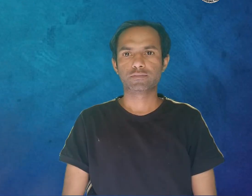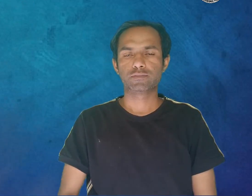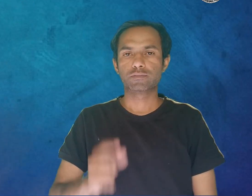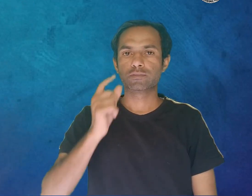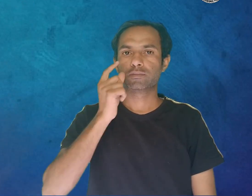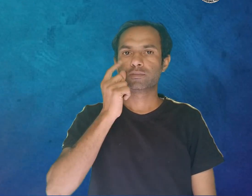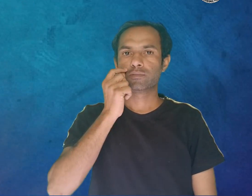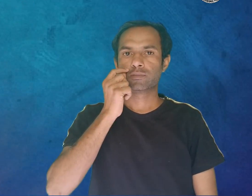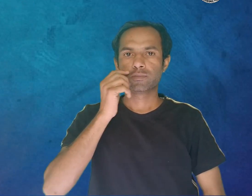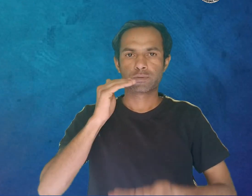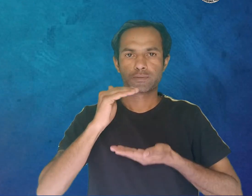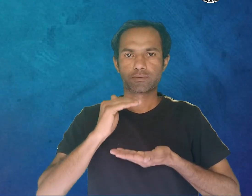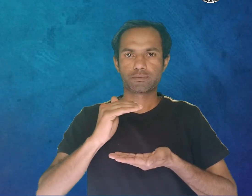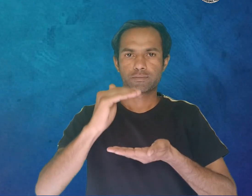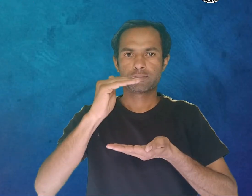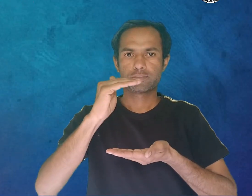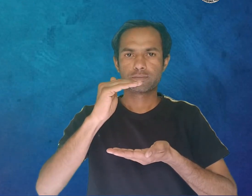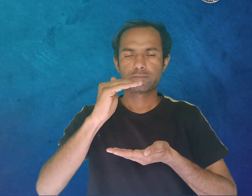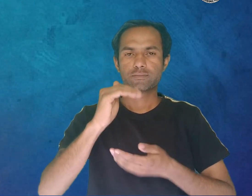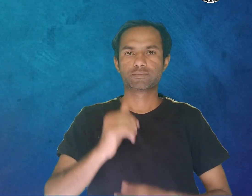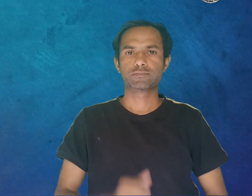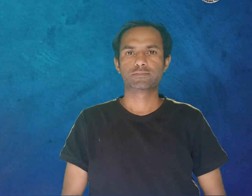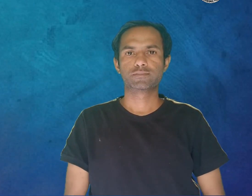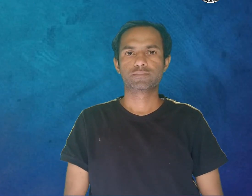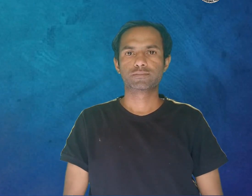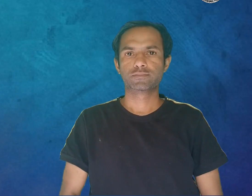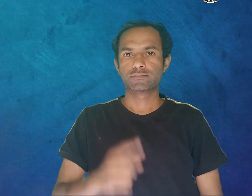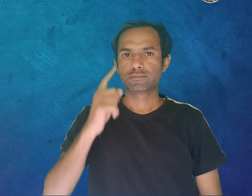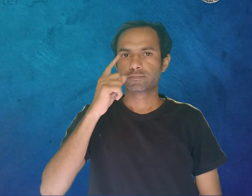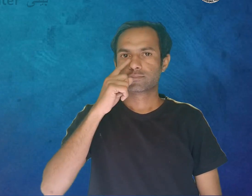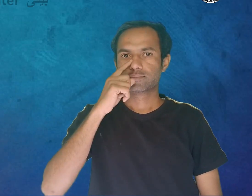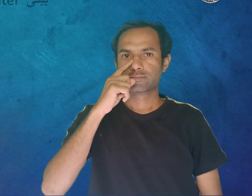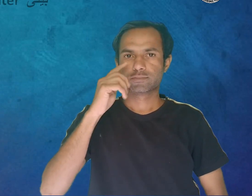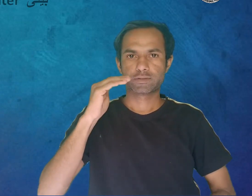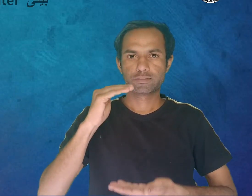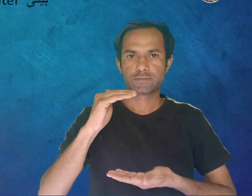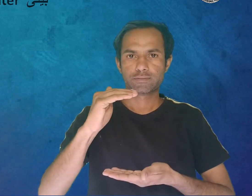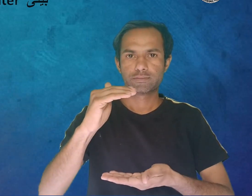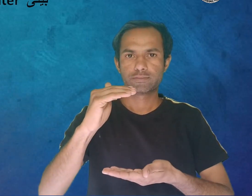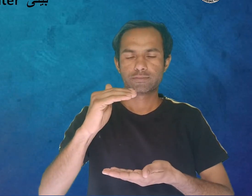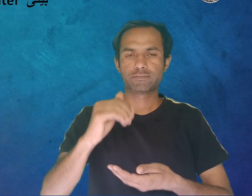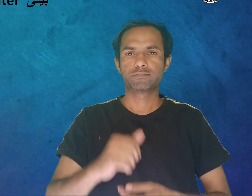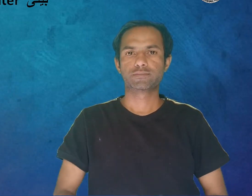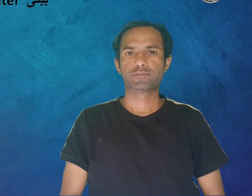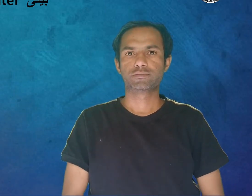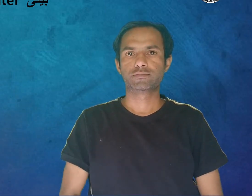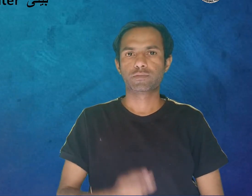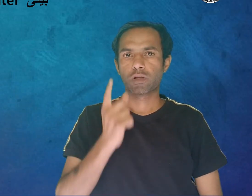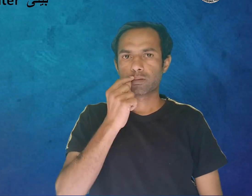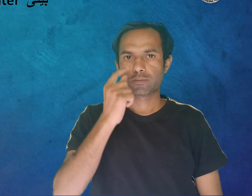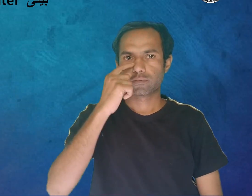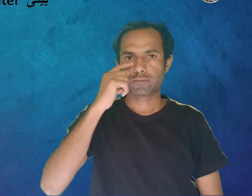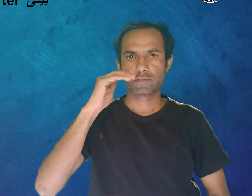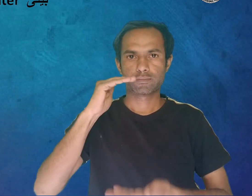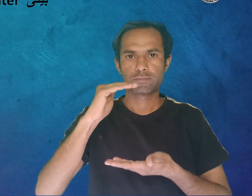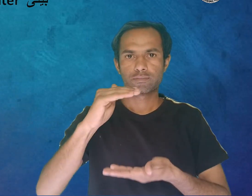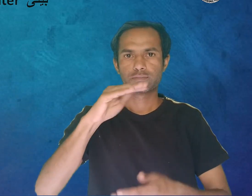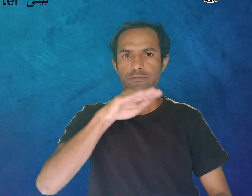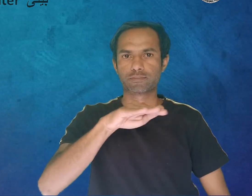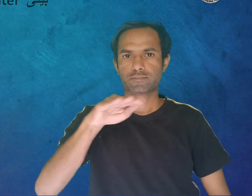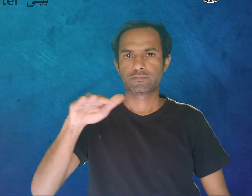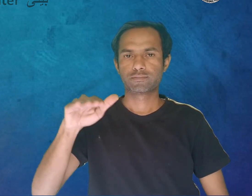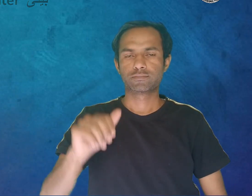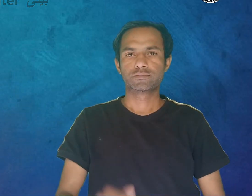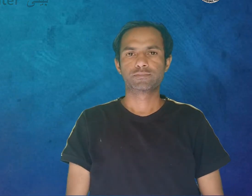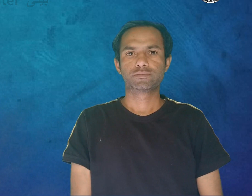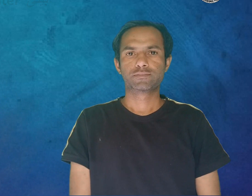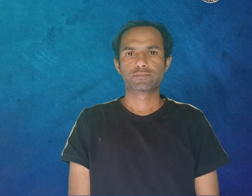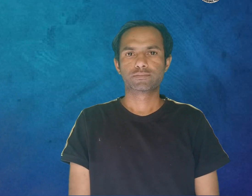Son, Daughter , Children